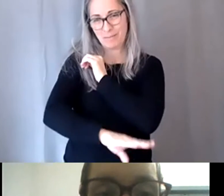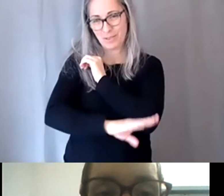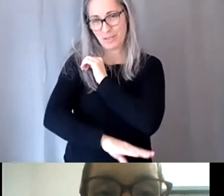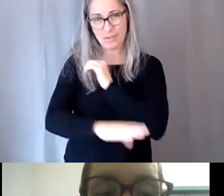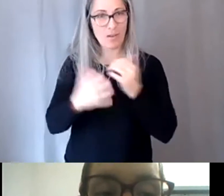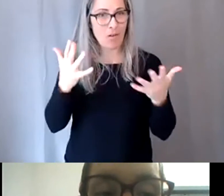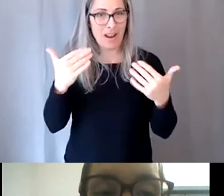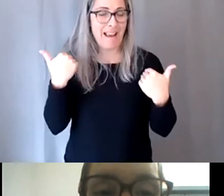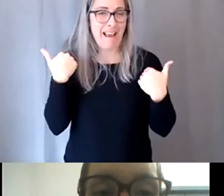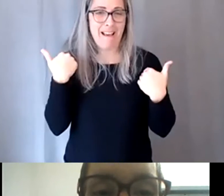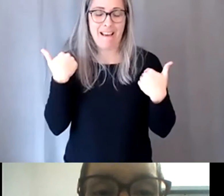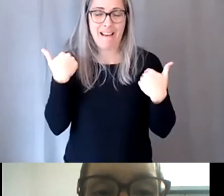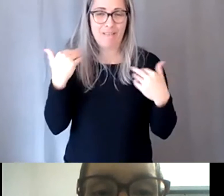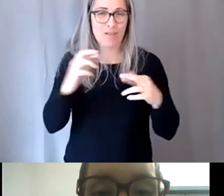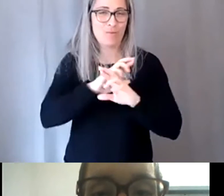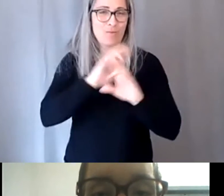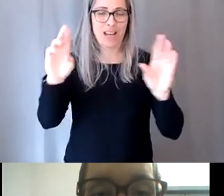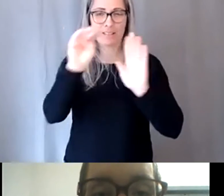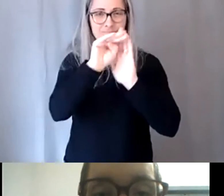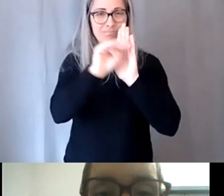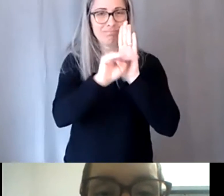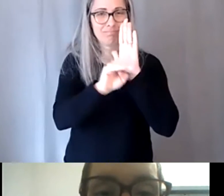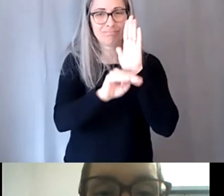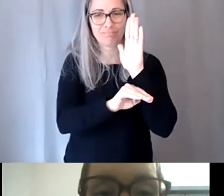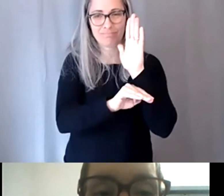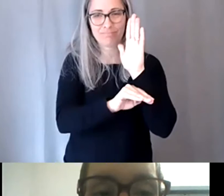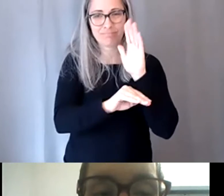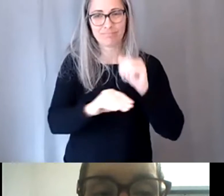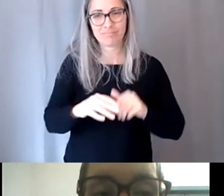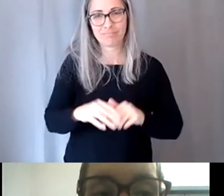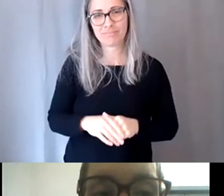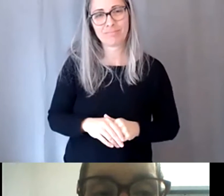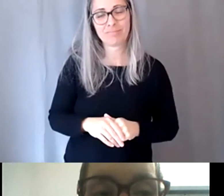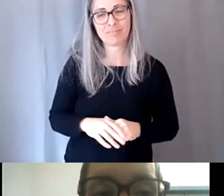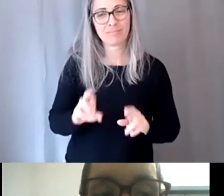incredible slate of paired presentations for next year